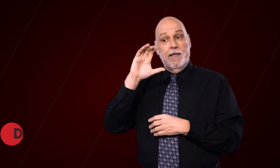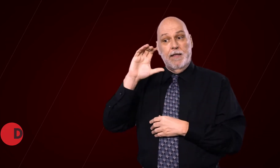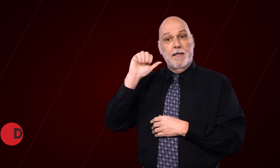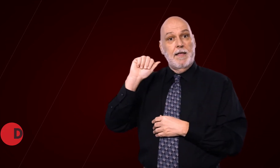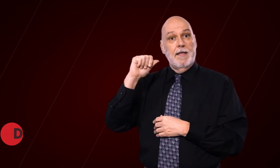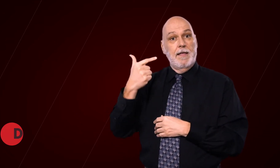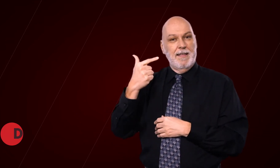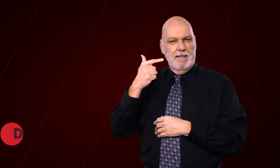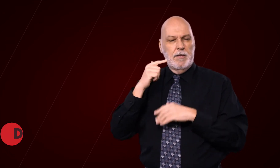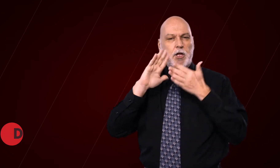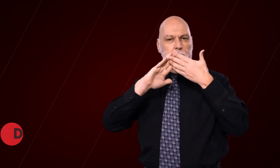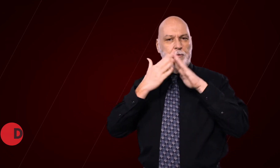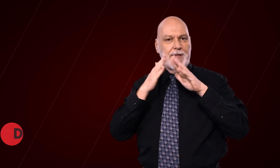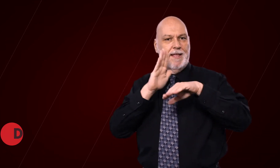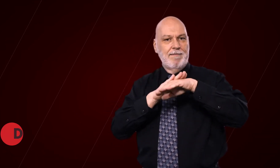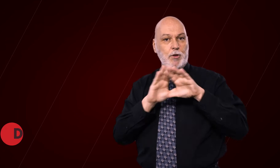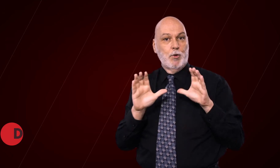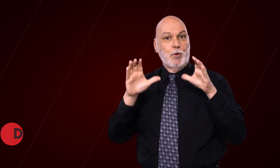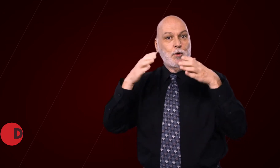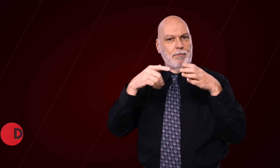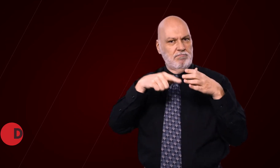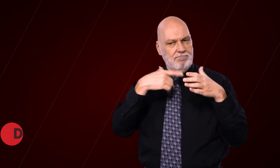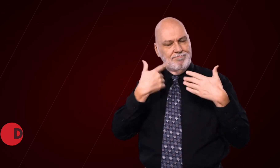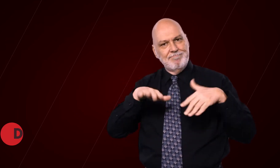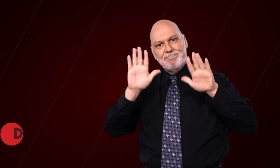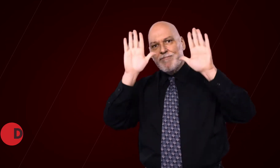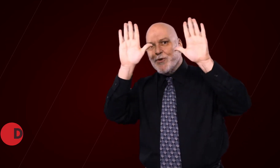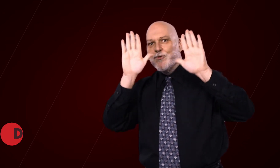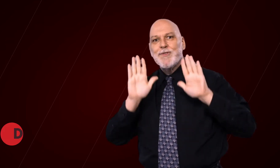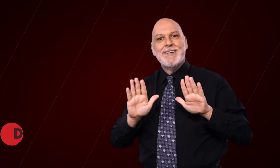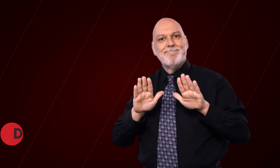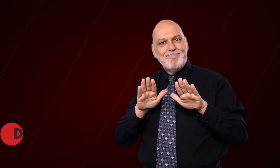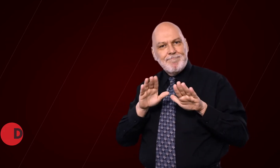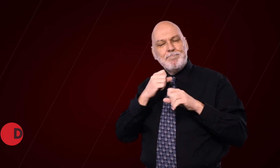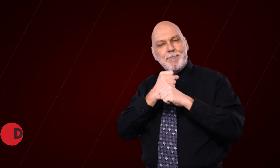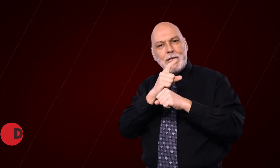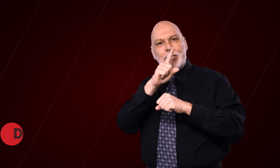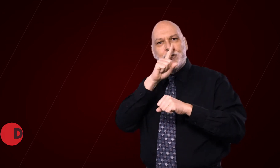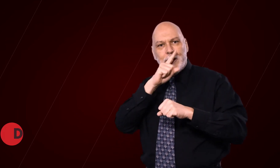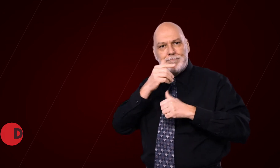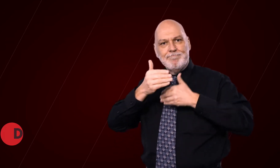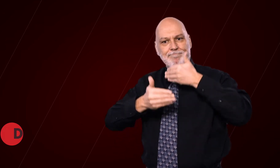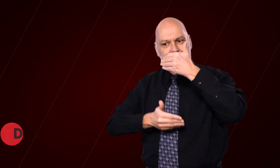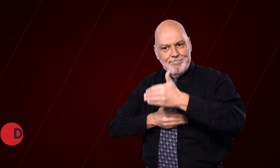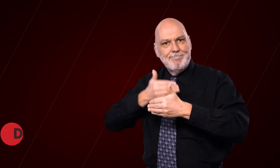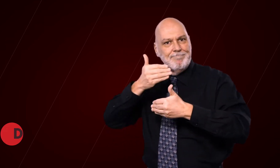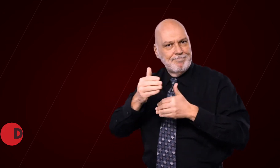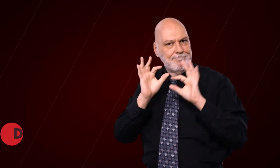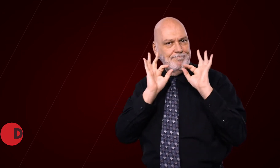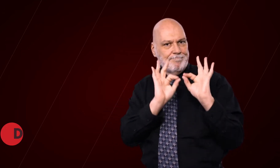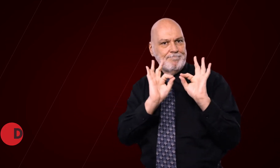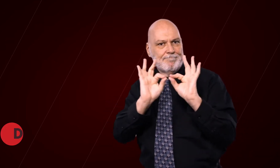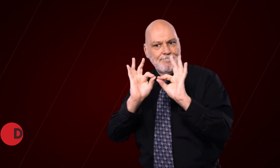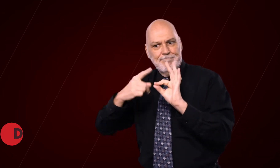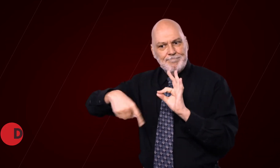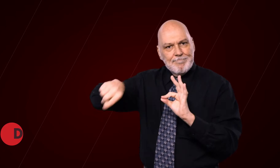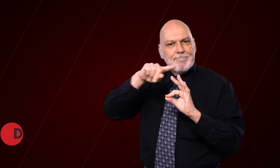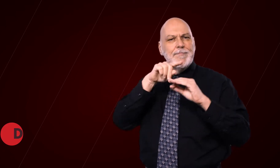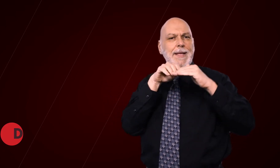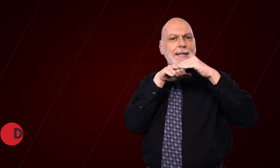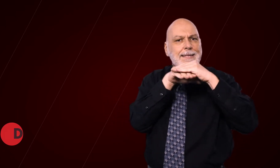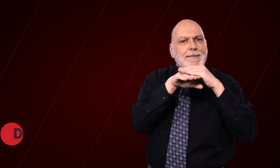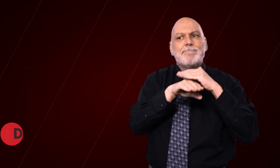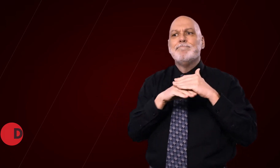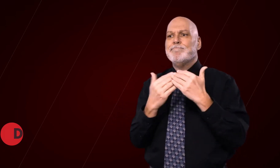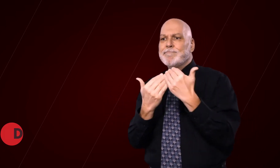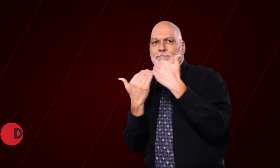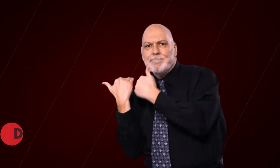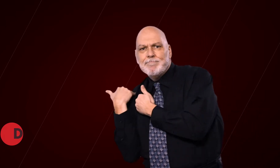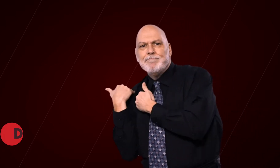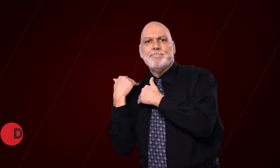The Community Advisory Group is a great first step because it helped